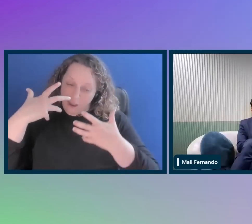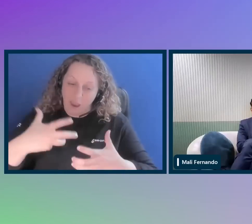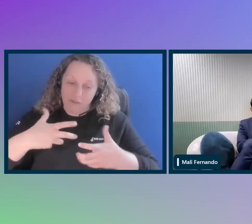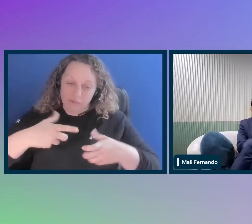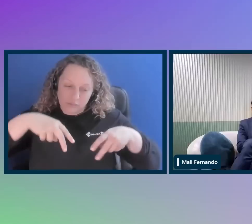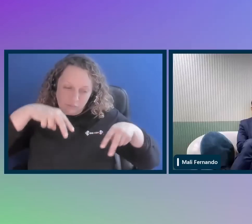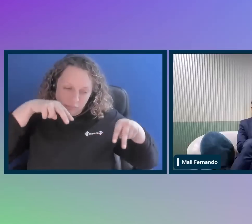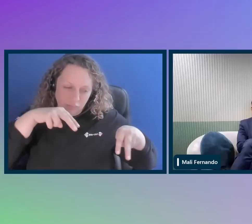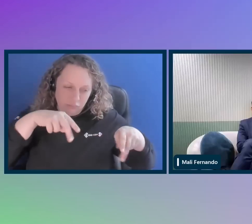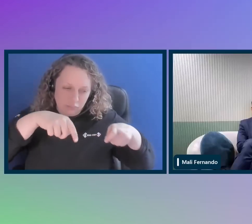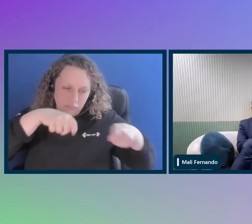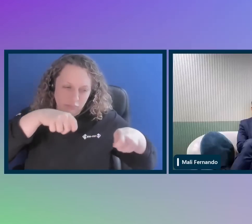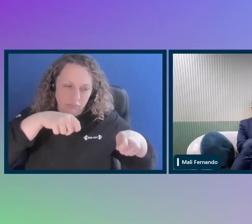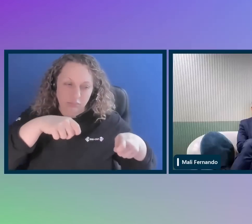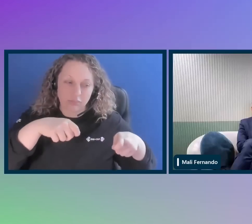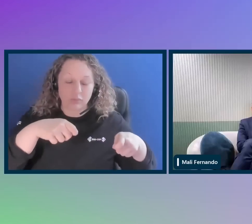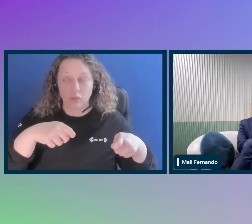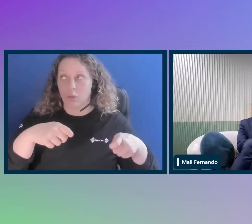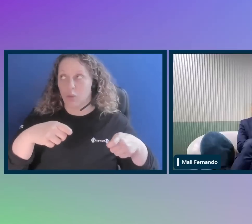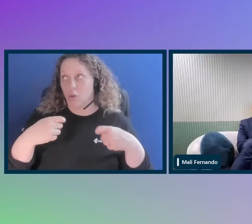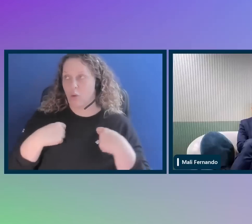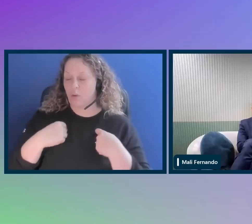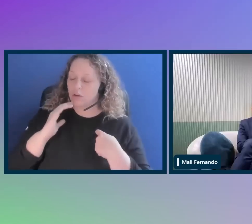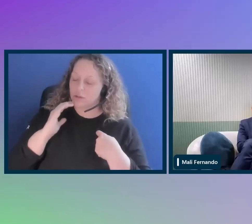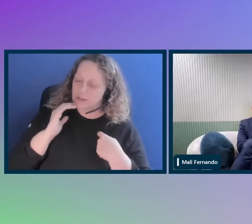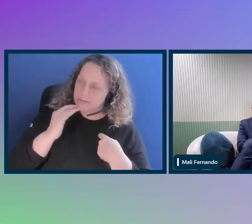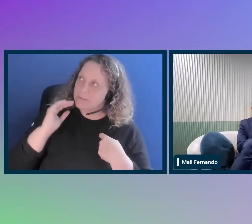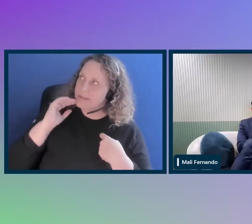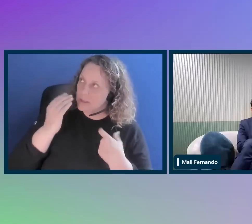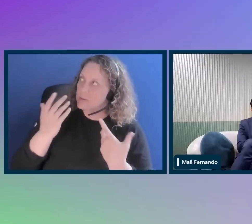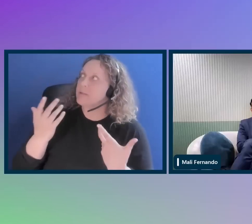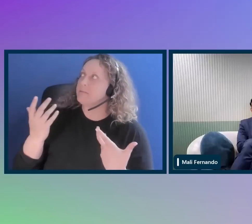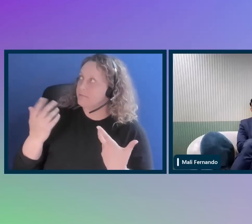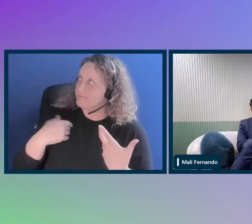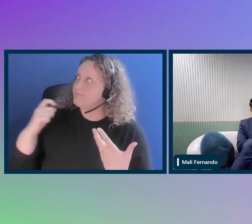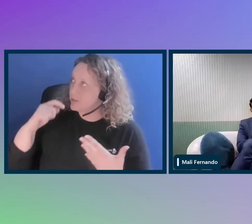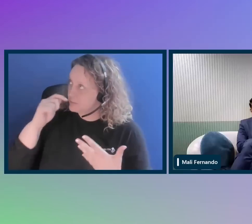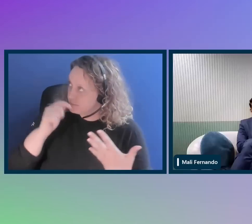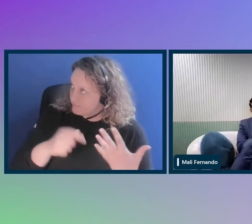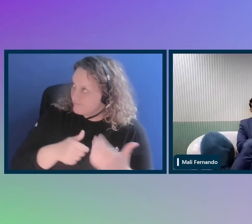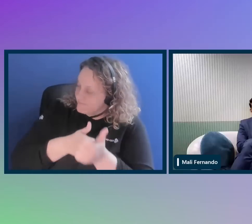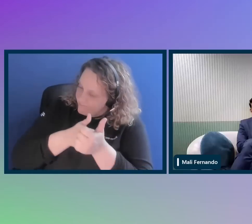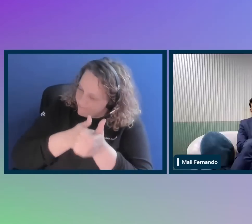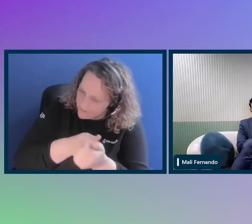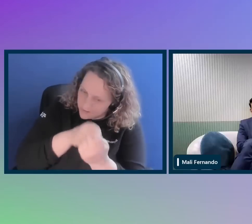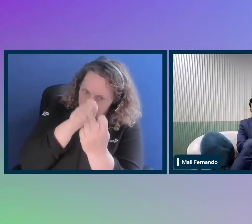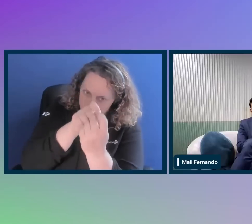We take our regulatory obligations extremely seriously. But as an organization,